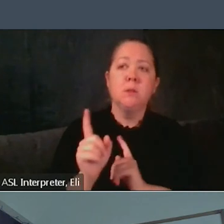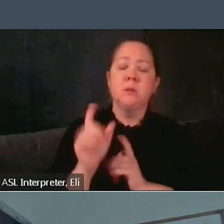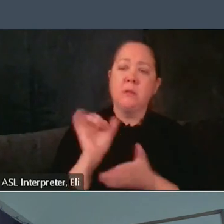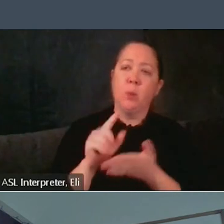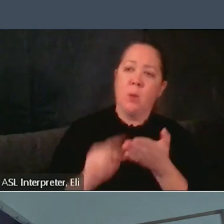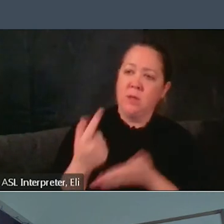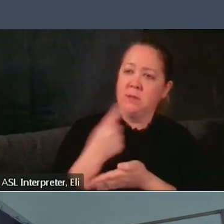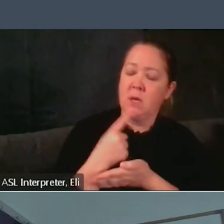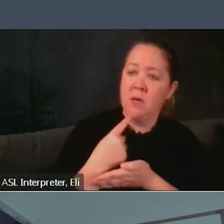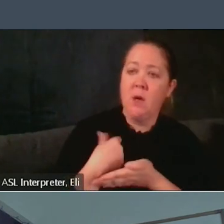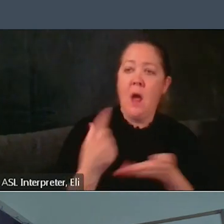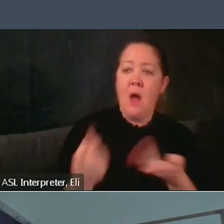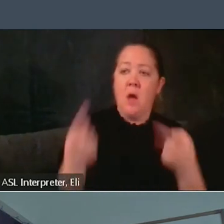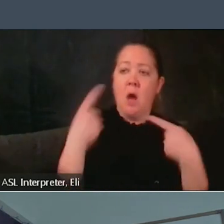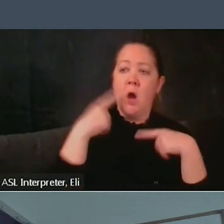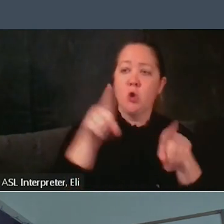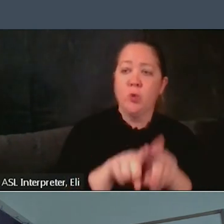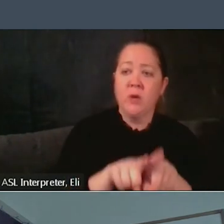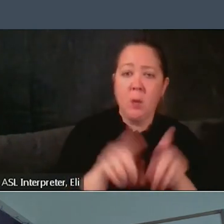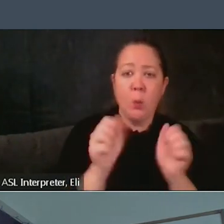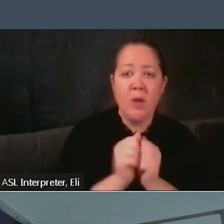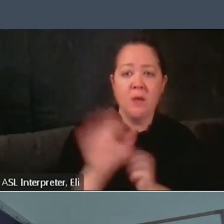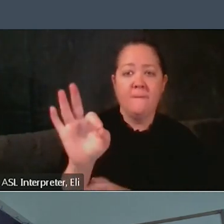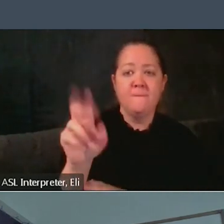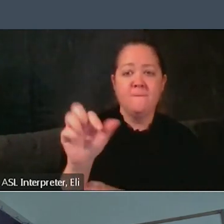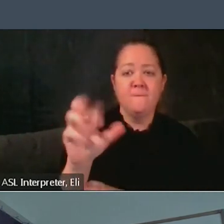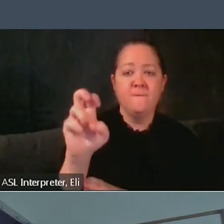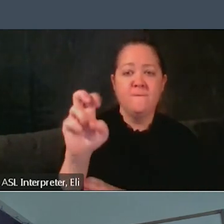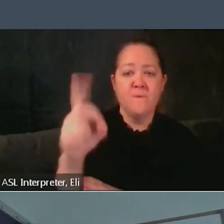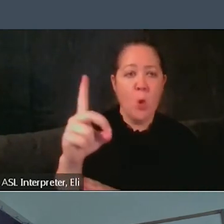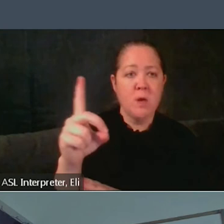the manager spoke after her and Aireon is the area in Canon.